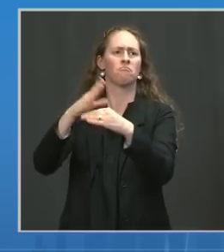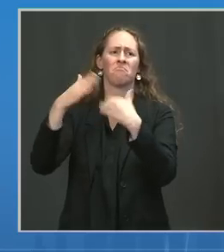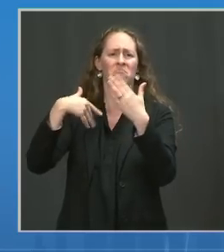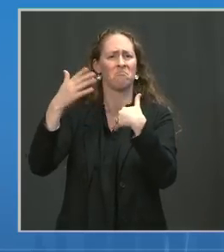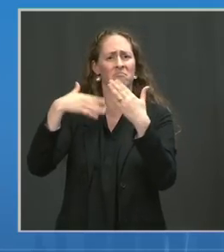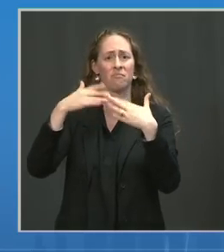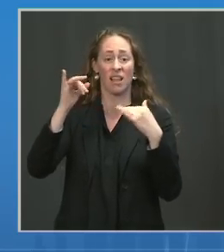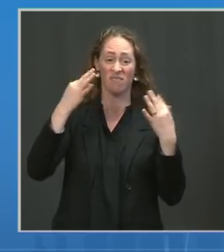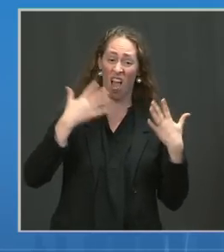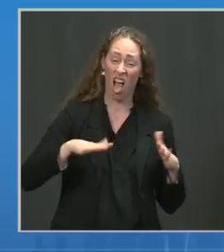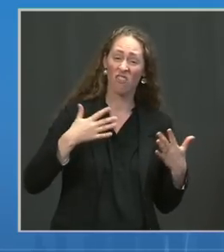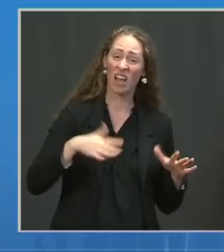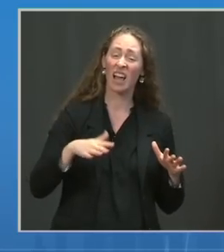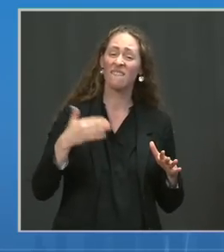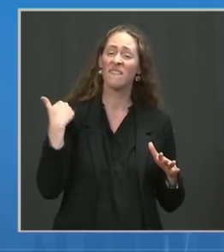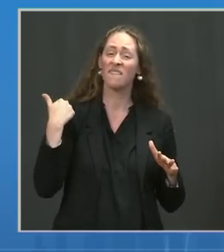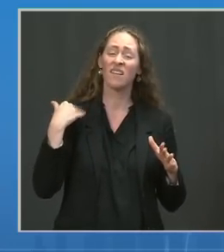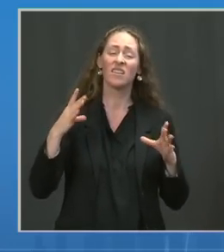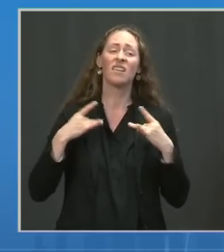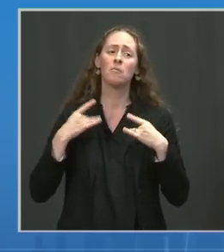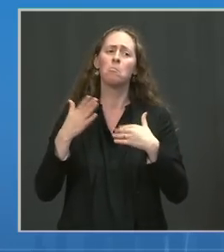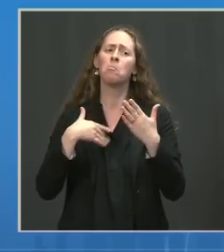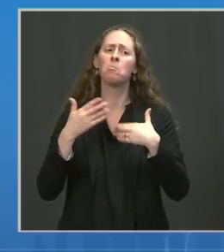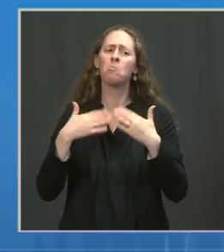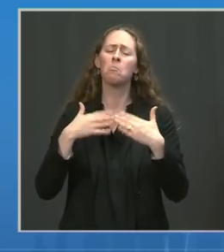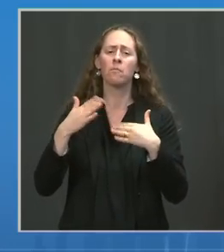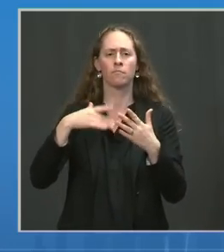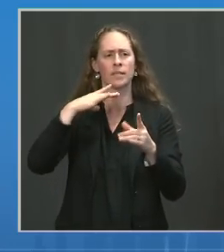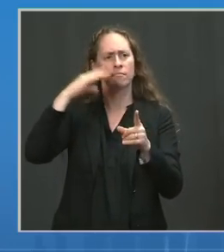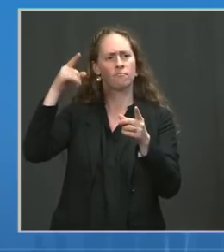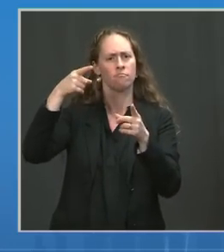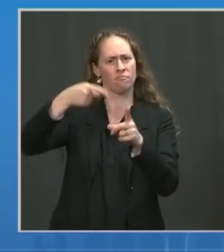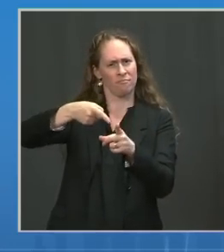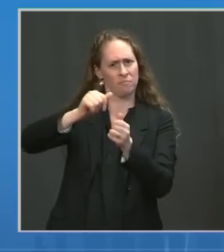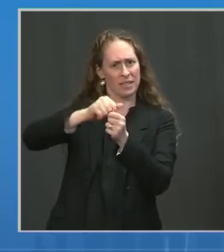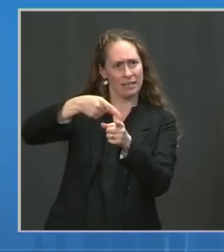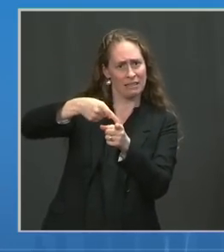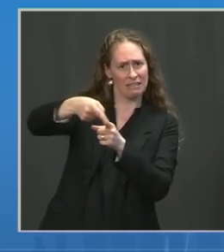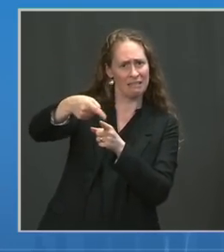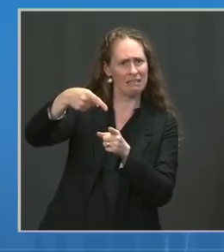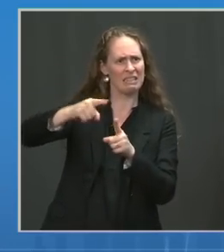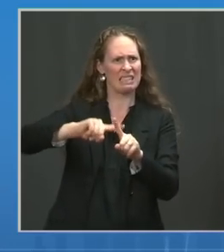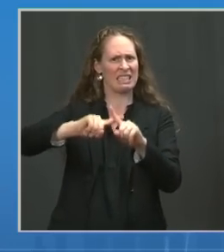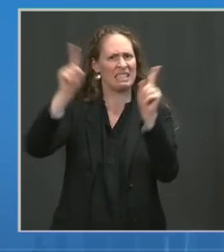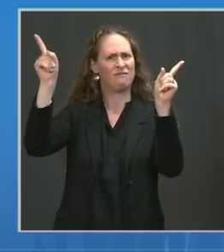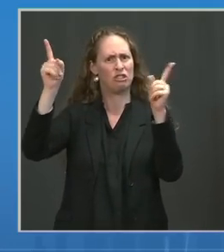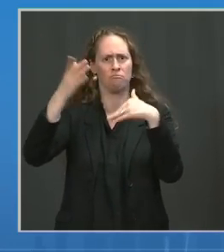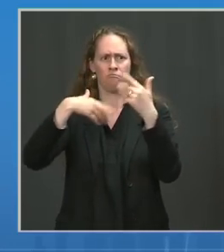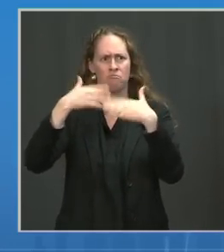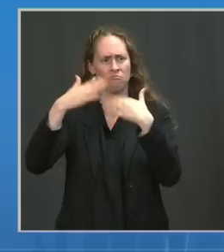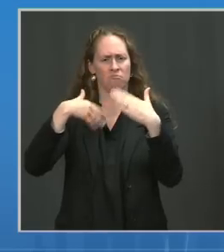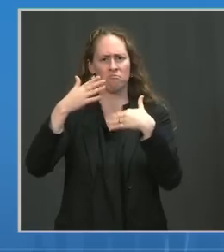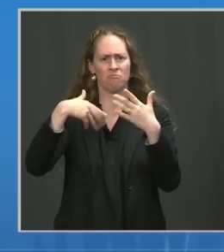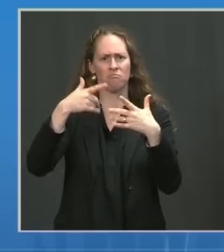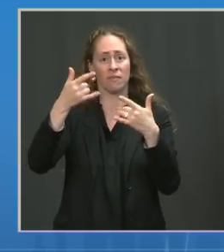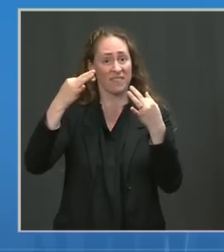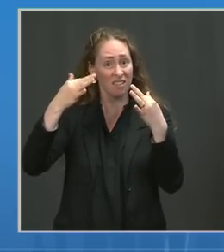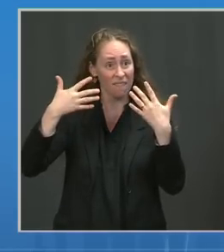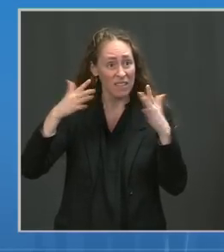in the context of variants, it's a good idea to get vaccinated anyway. Mr. Zients: Next question.